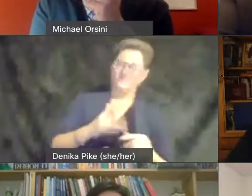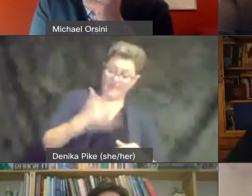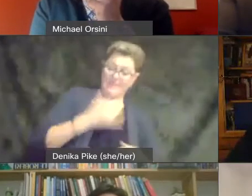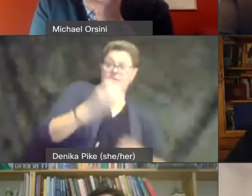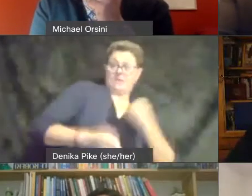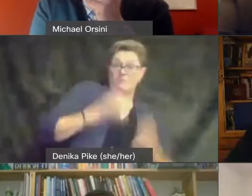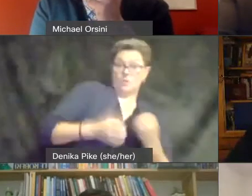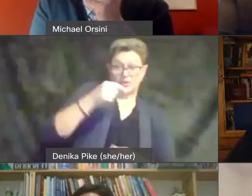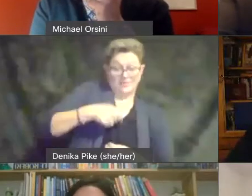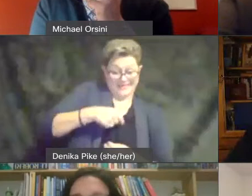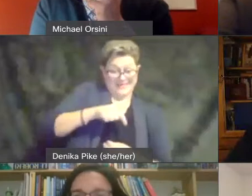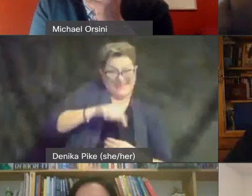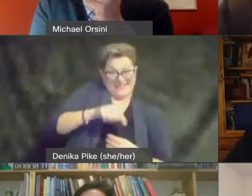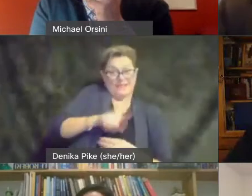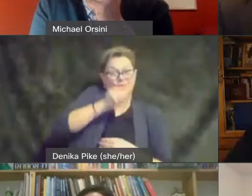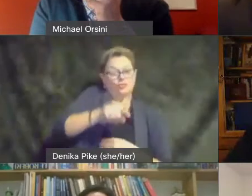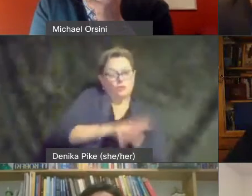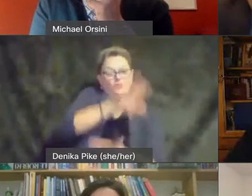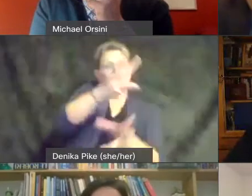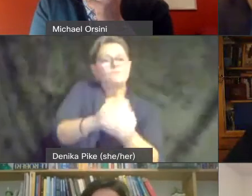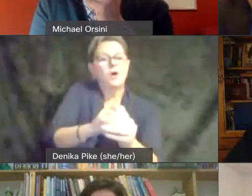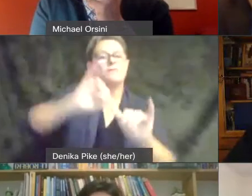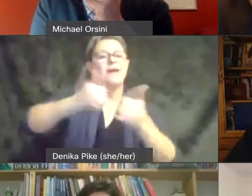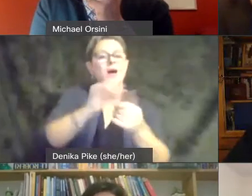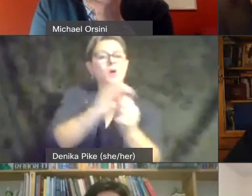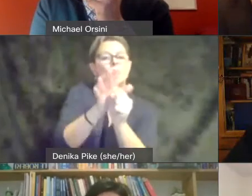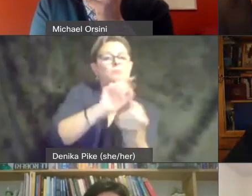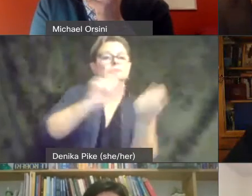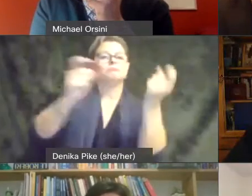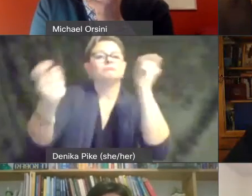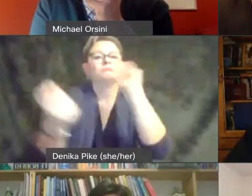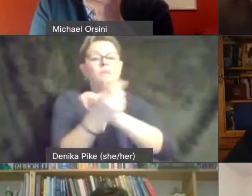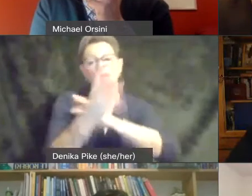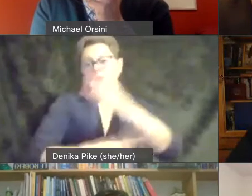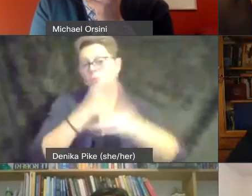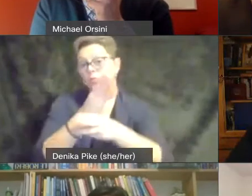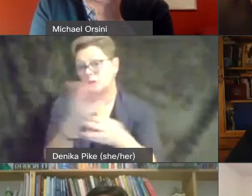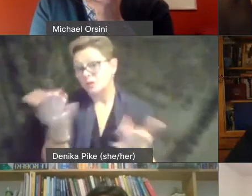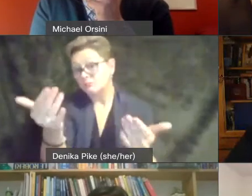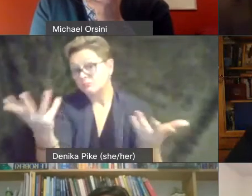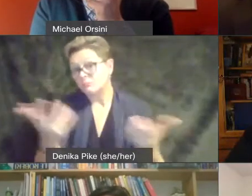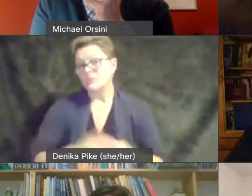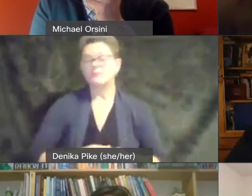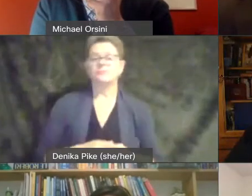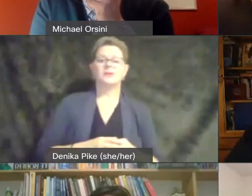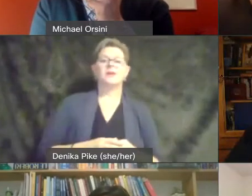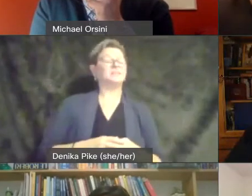In making change with sure. So, yeah, I think we do have to to.